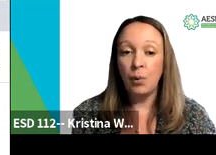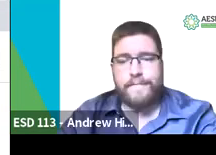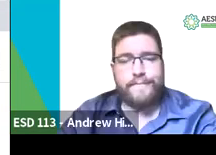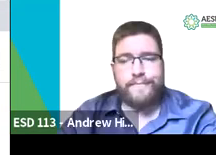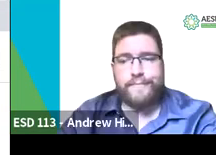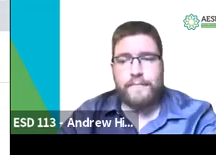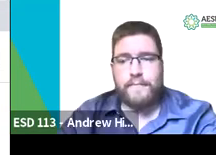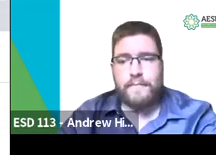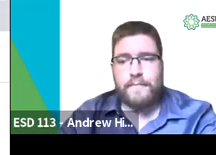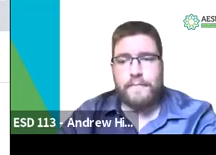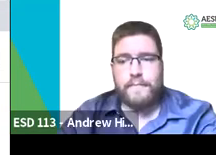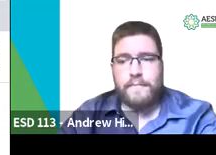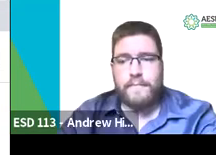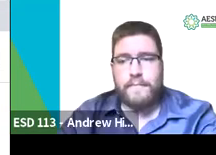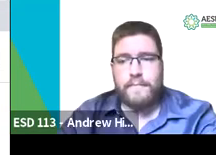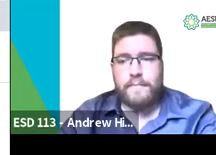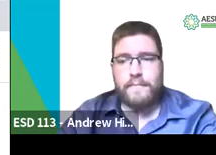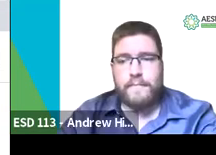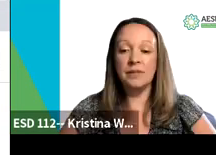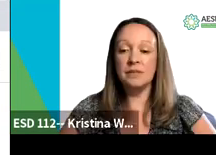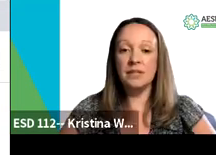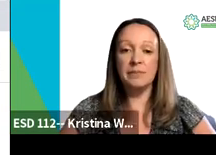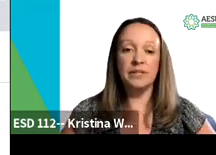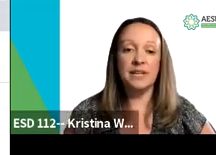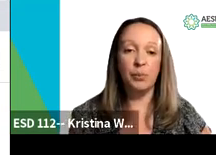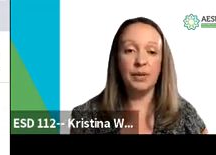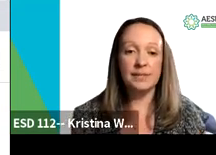ESD 112-- Kristina Wambold: Points so ESD 112-- Kristina Wambold: I can go ahead and say this is going to be worth 10 points.